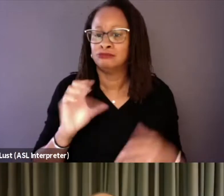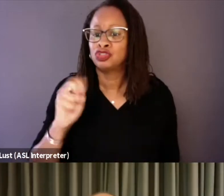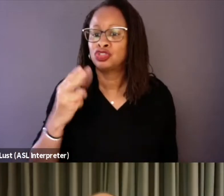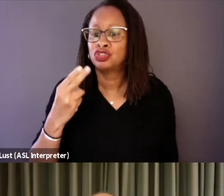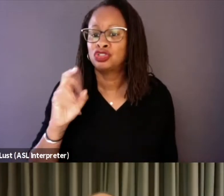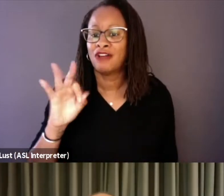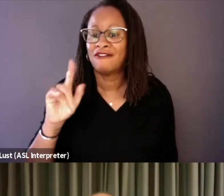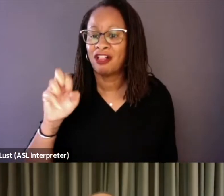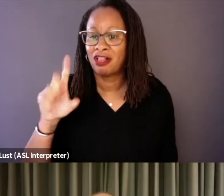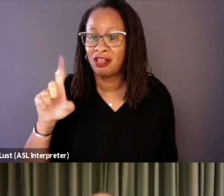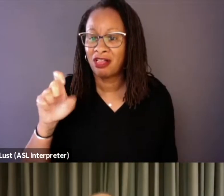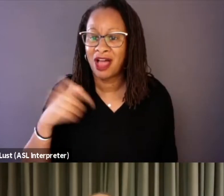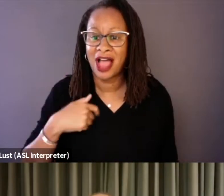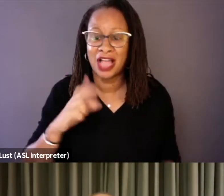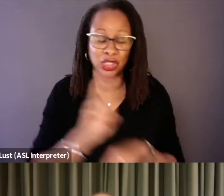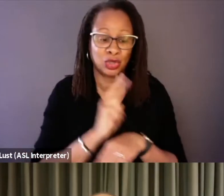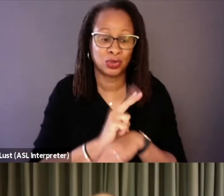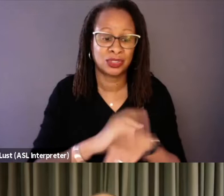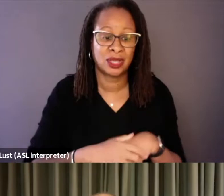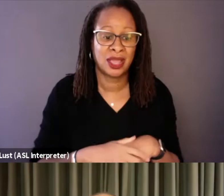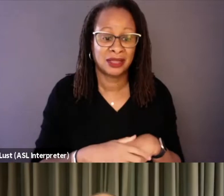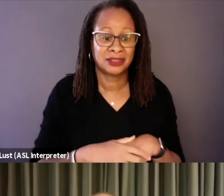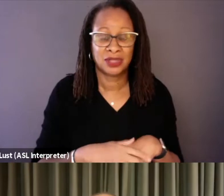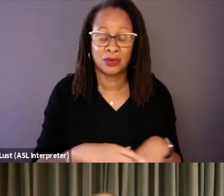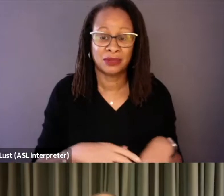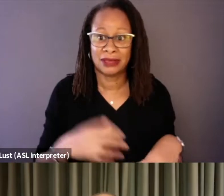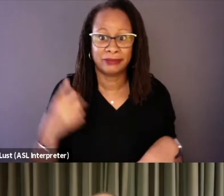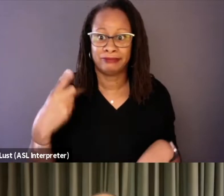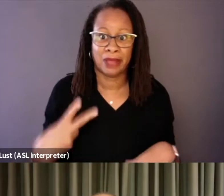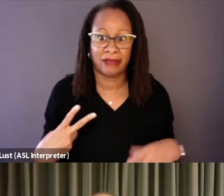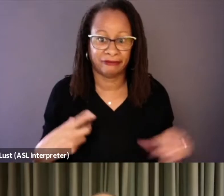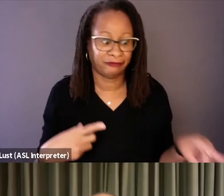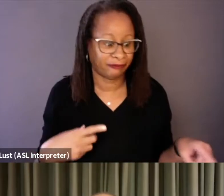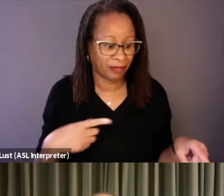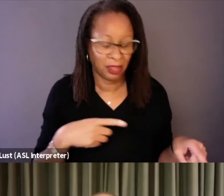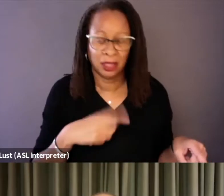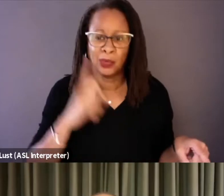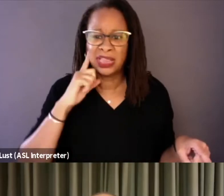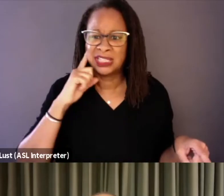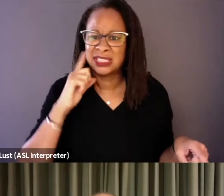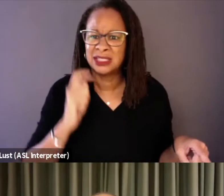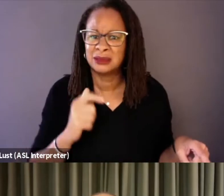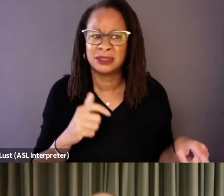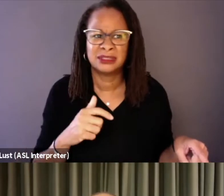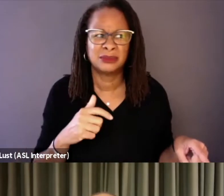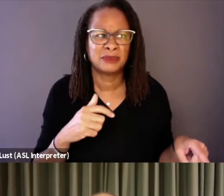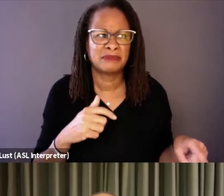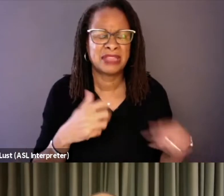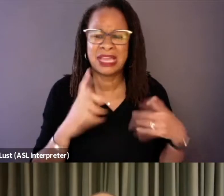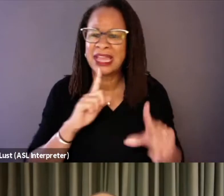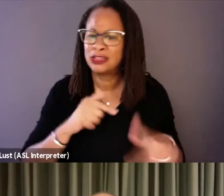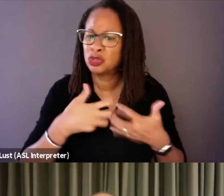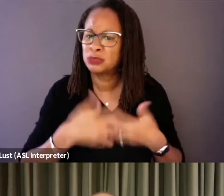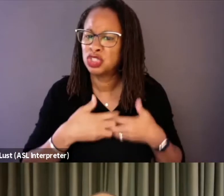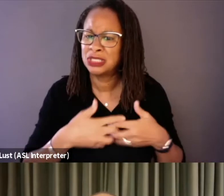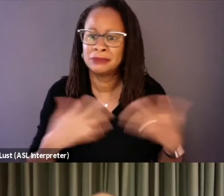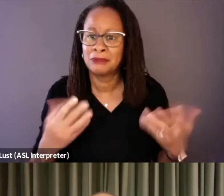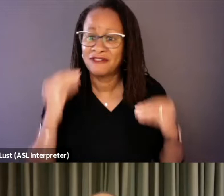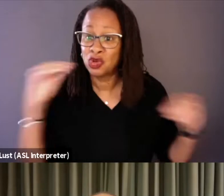which we wouldn't know what year it was so we were kind of trying to like listening for little clues, figuring out like, oh, this is '85